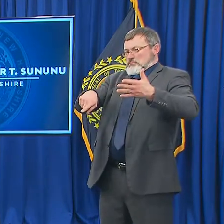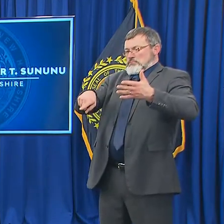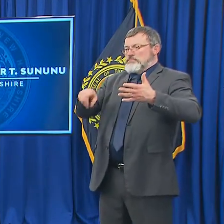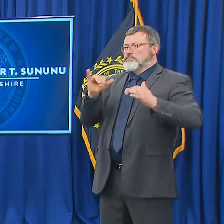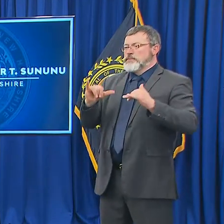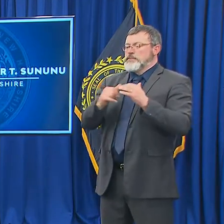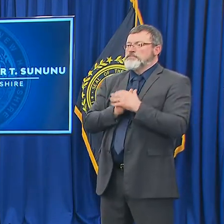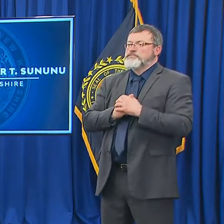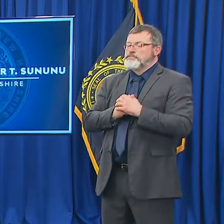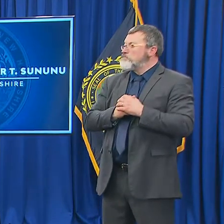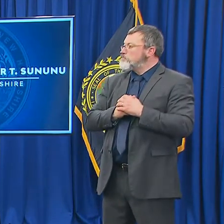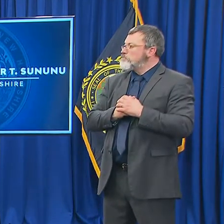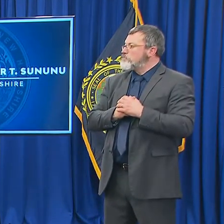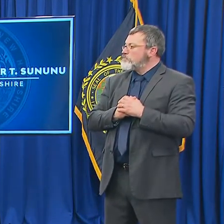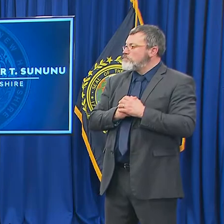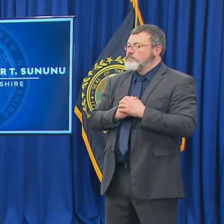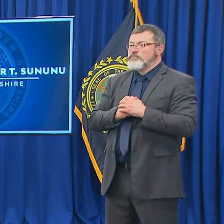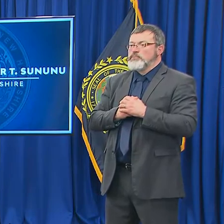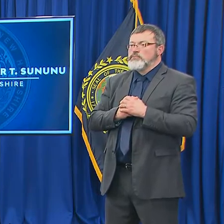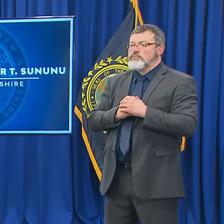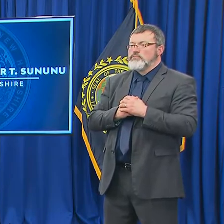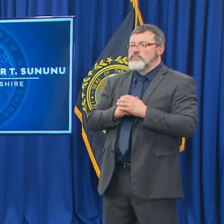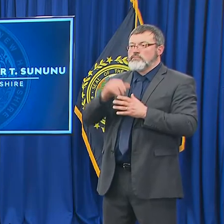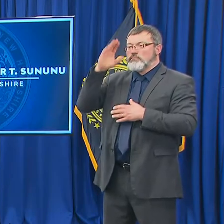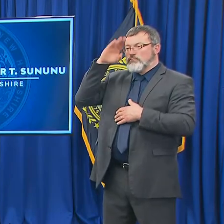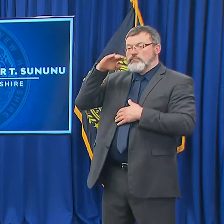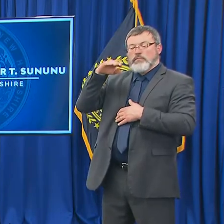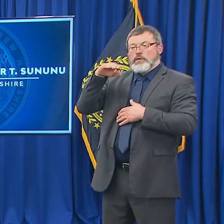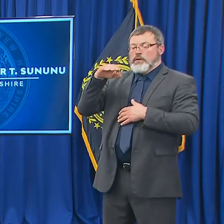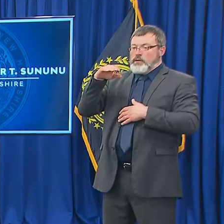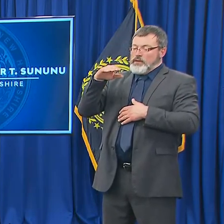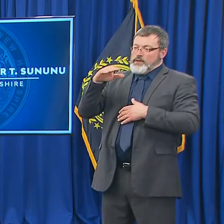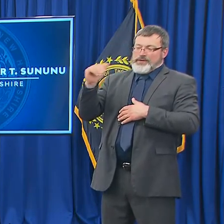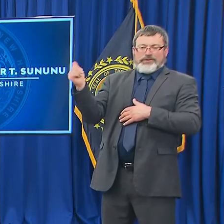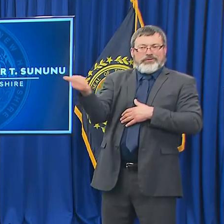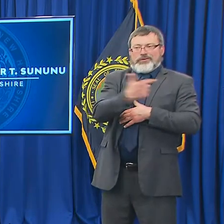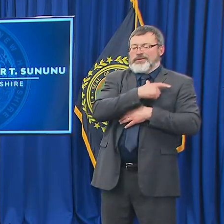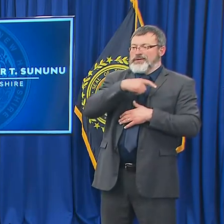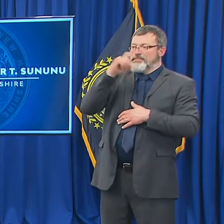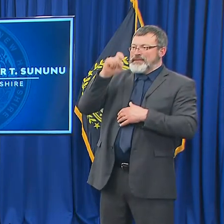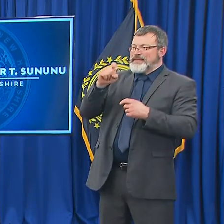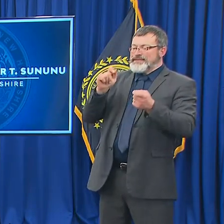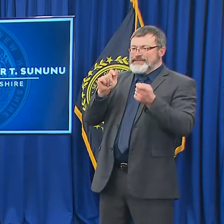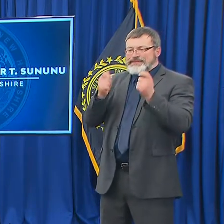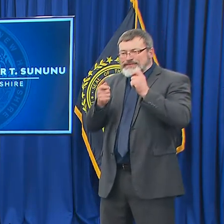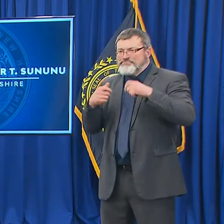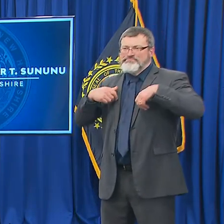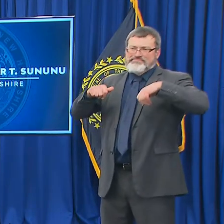and encourage some of that goes good covert practices like mass and social distancing to we practice,